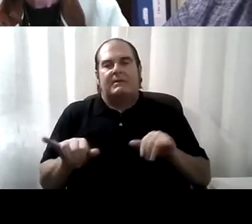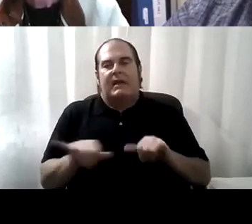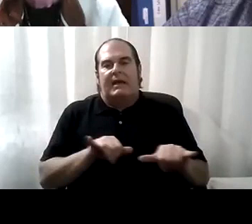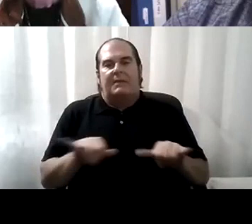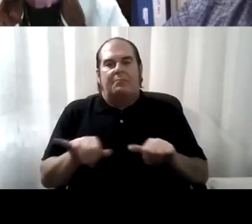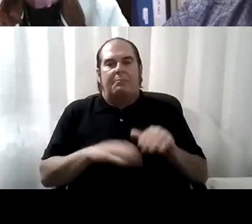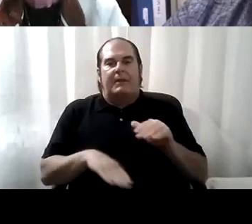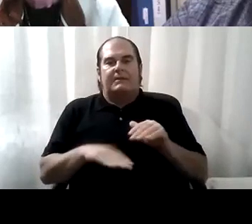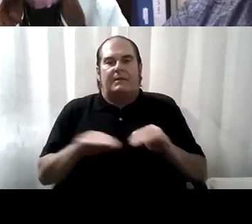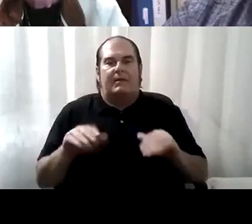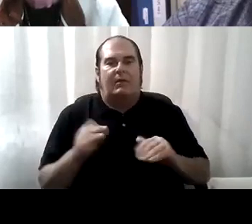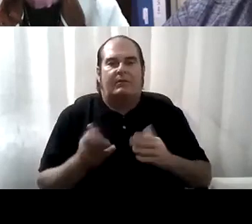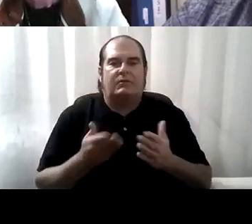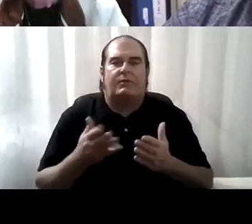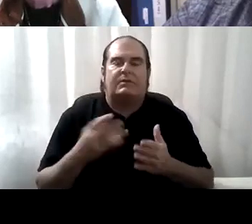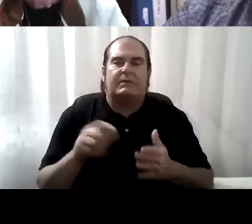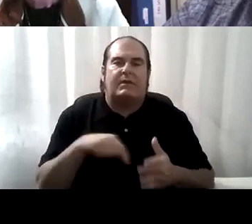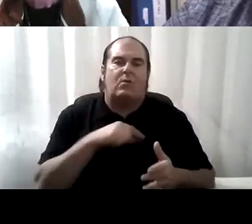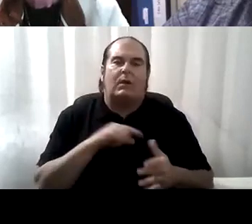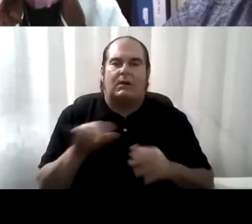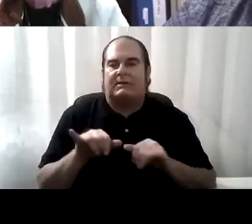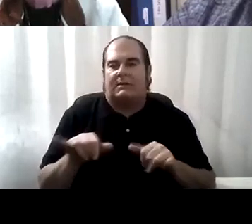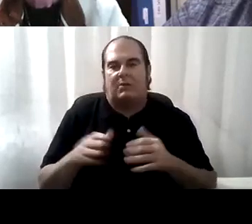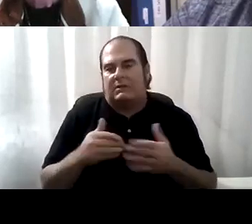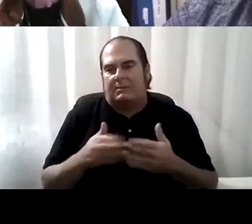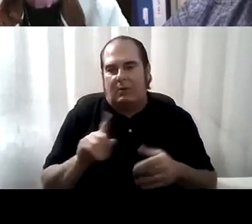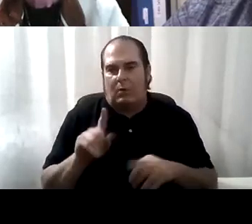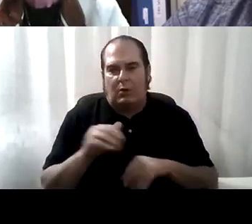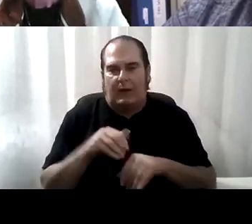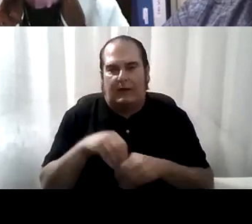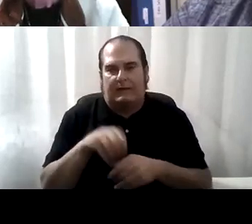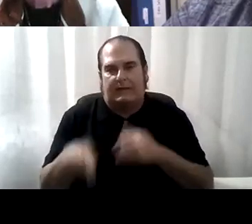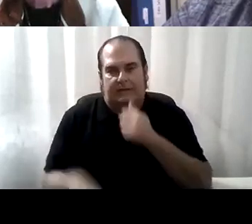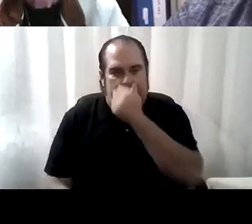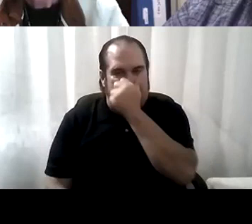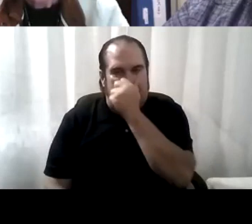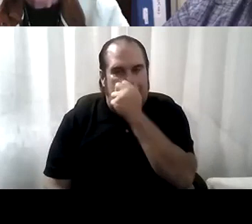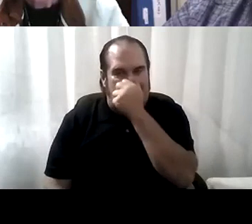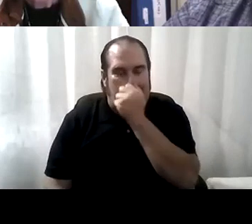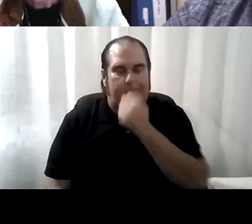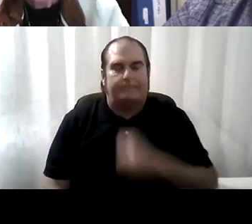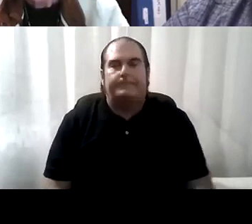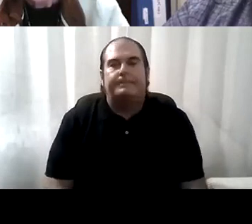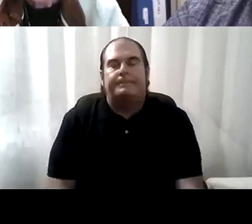the quality is similar regardless of where we are in Texas. Great. Thank you.